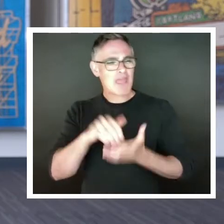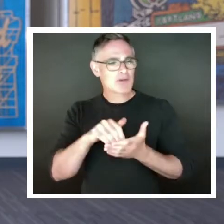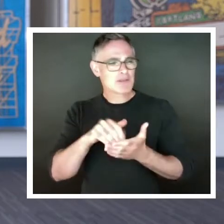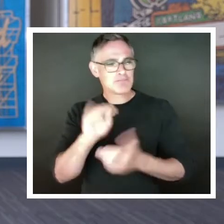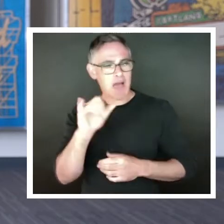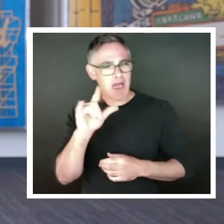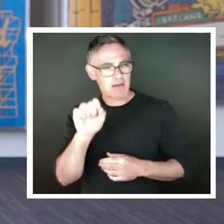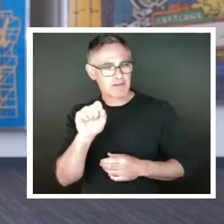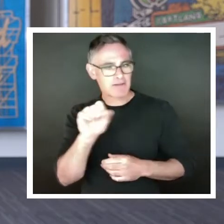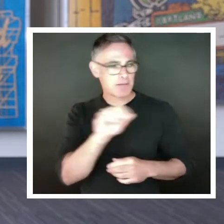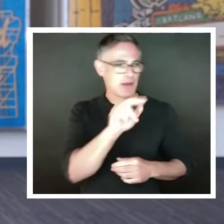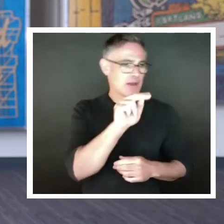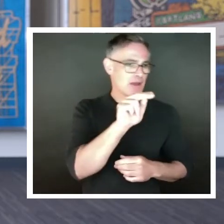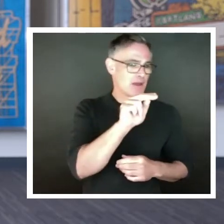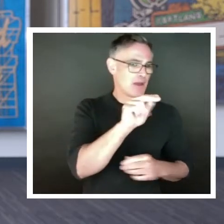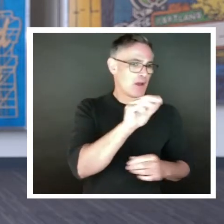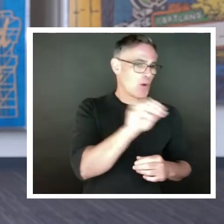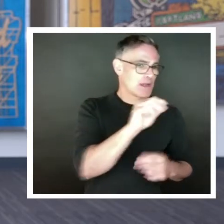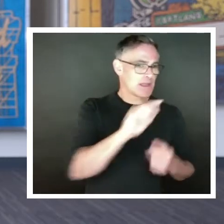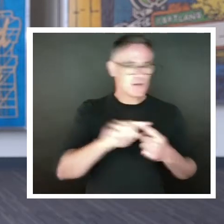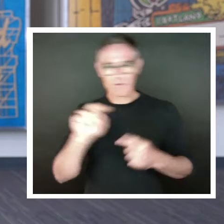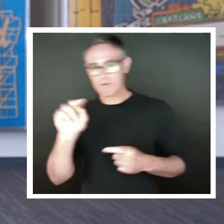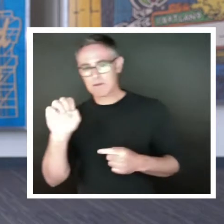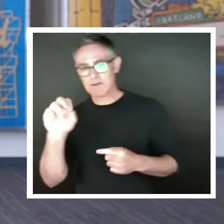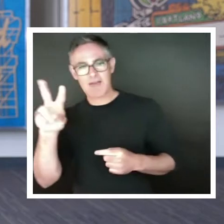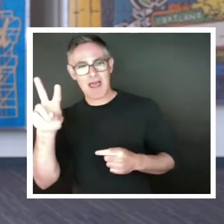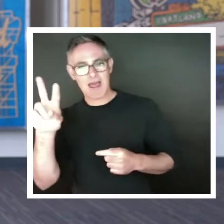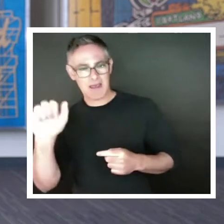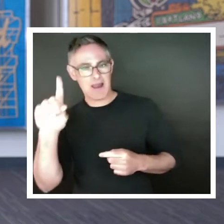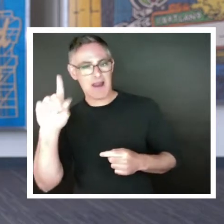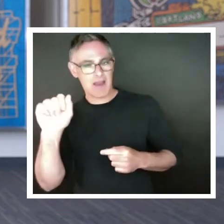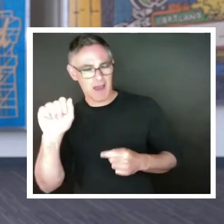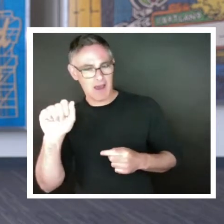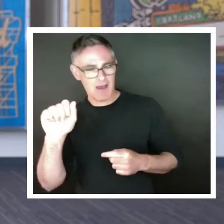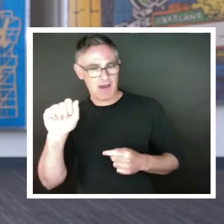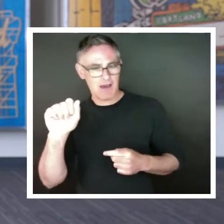due to unstable housing. It reminded me uncertainty is unavoidable,